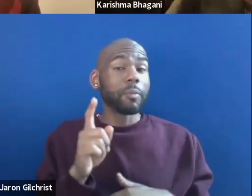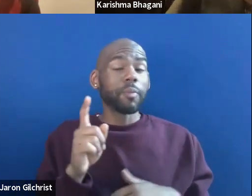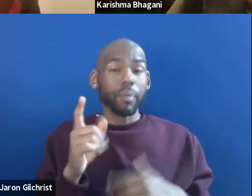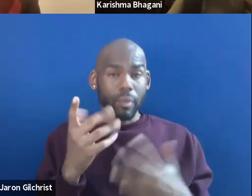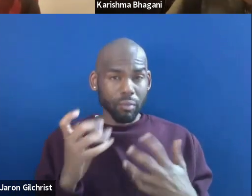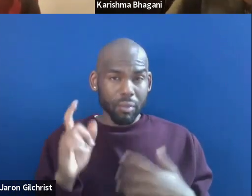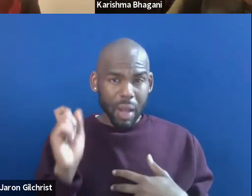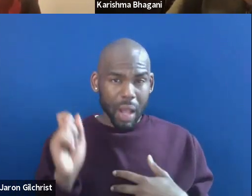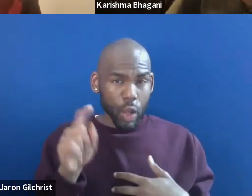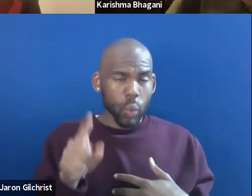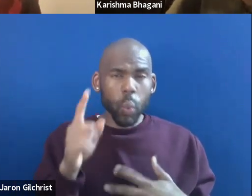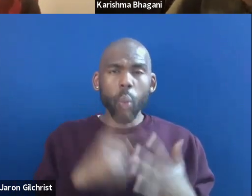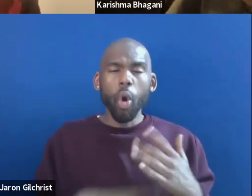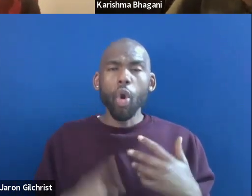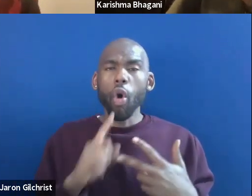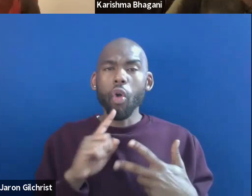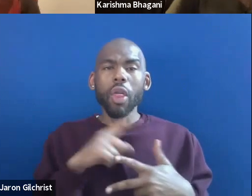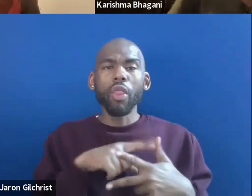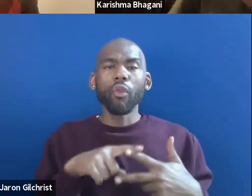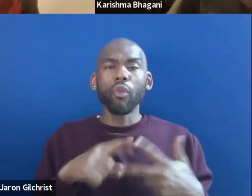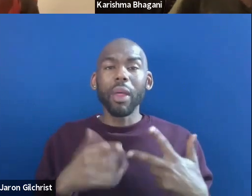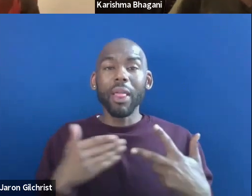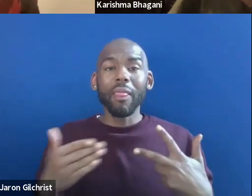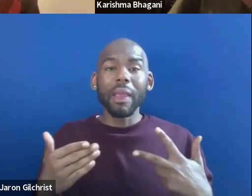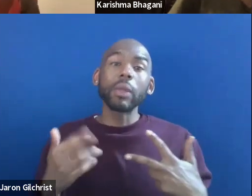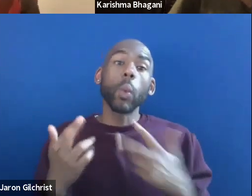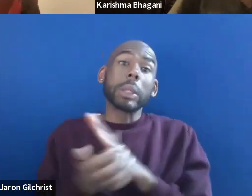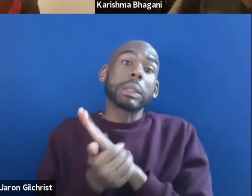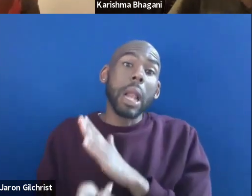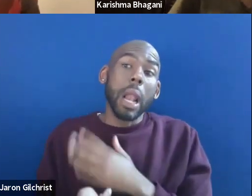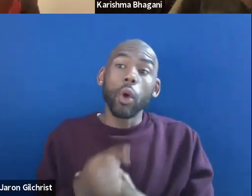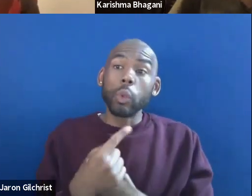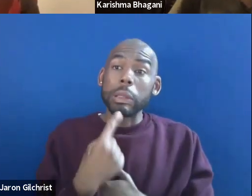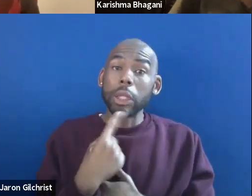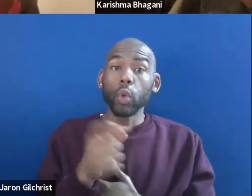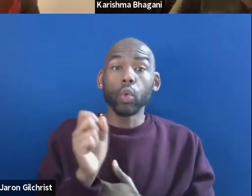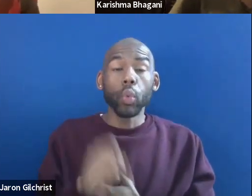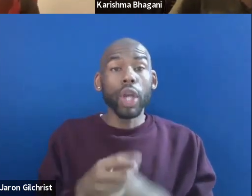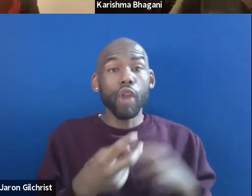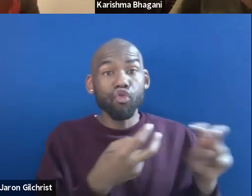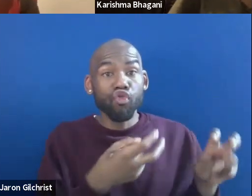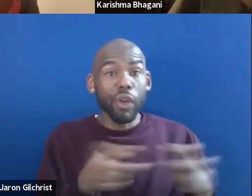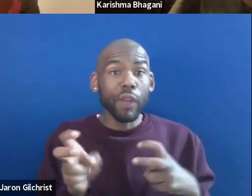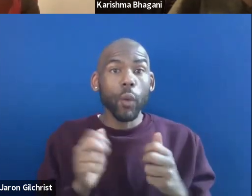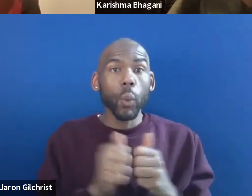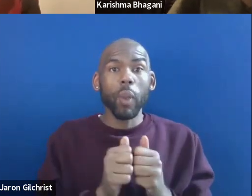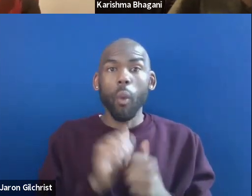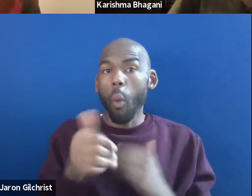what are the three things that you'd say skills that you would say are transferable with all of the things that you do, what would those be?